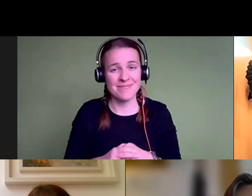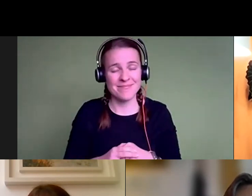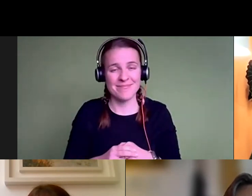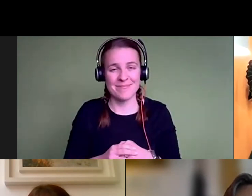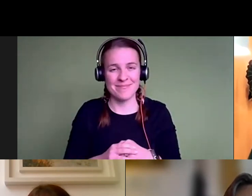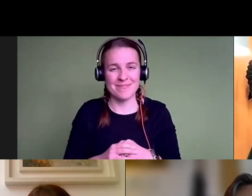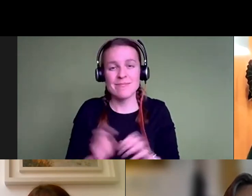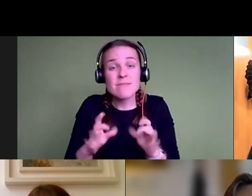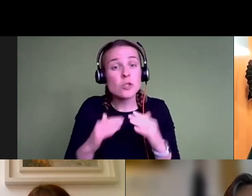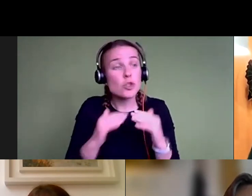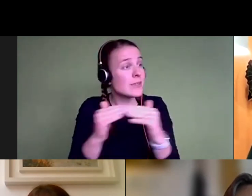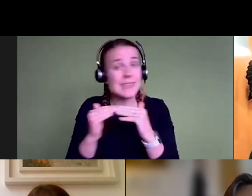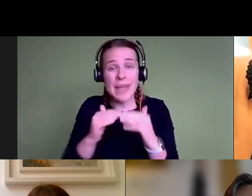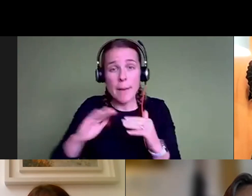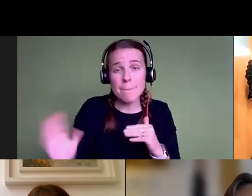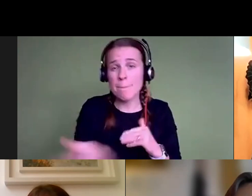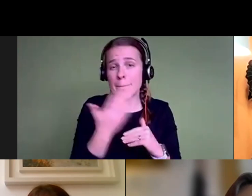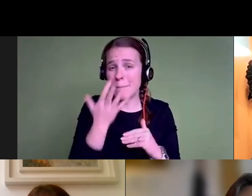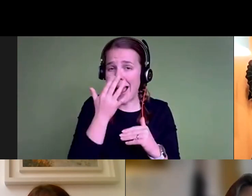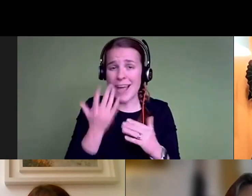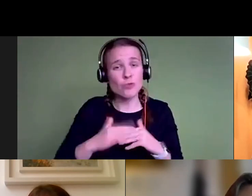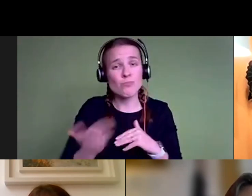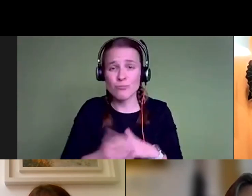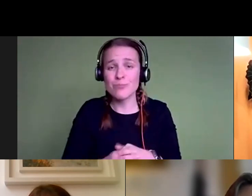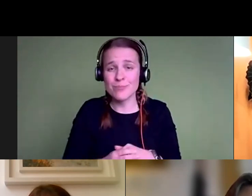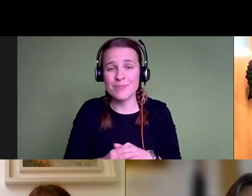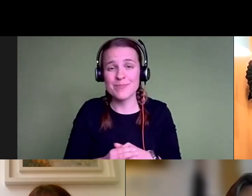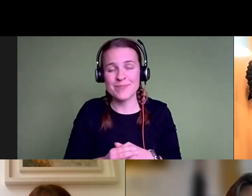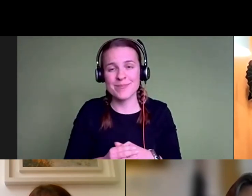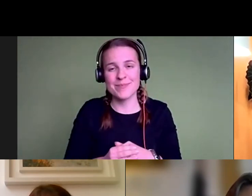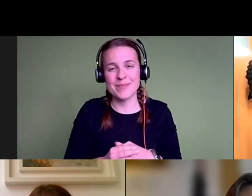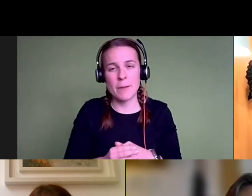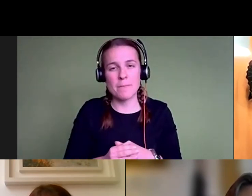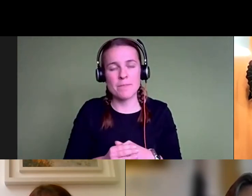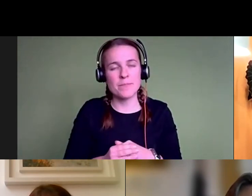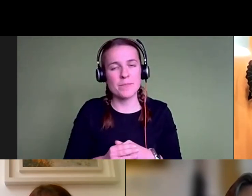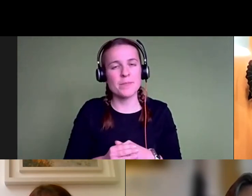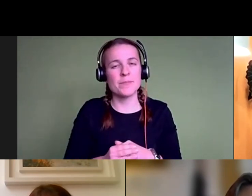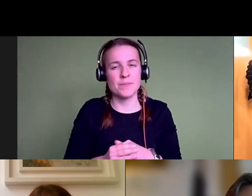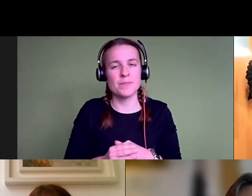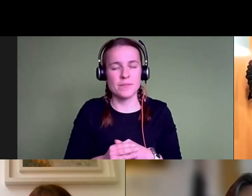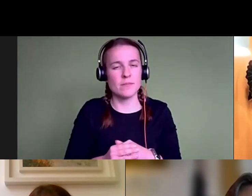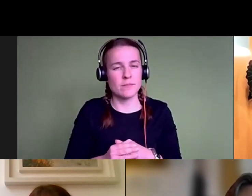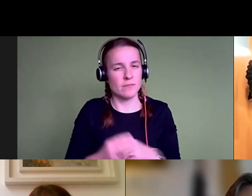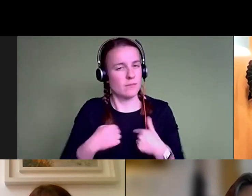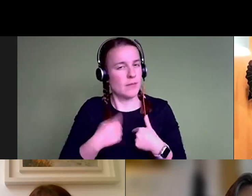whether it is on age, background, or anything. So it should just be the same for any age,